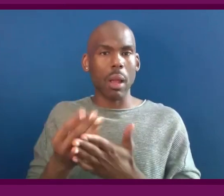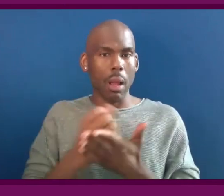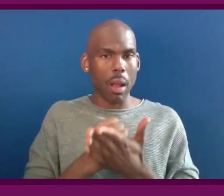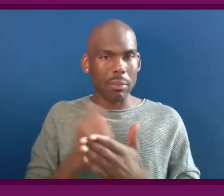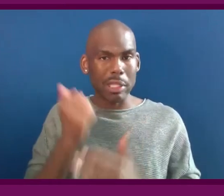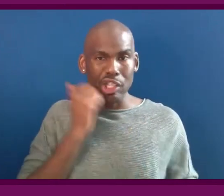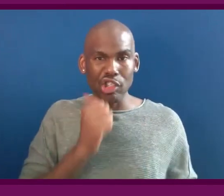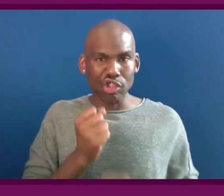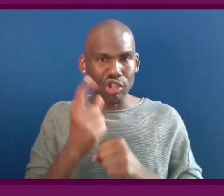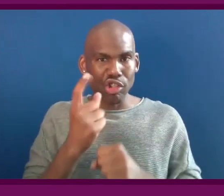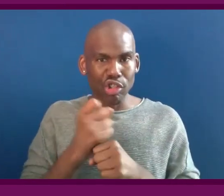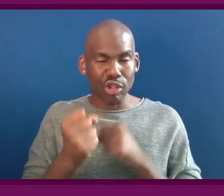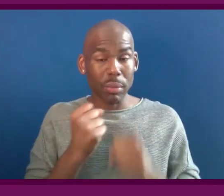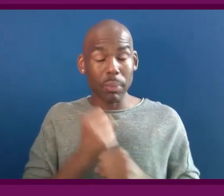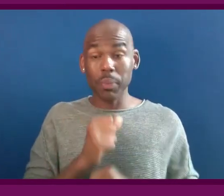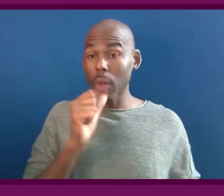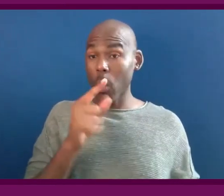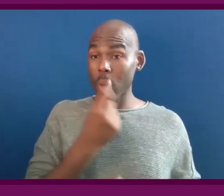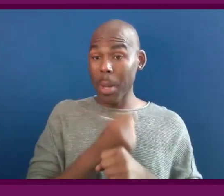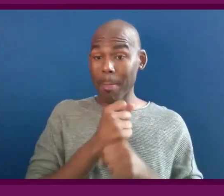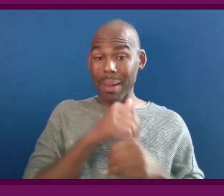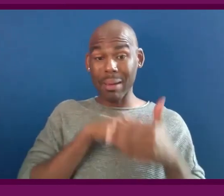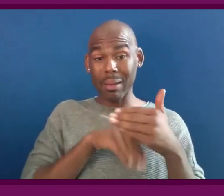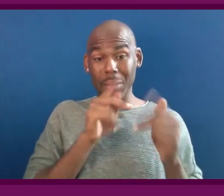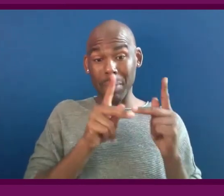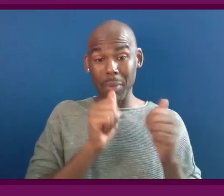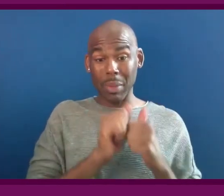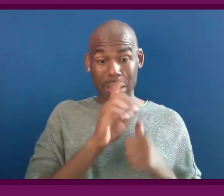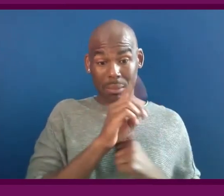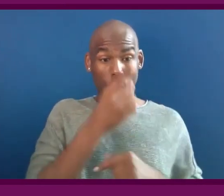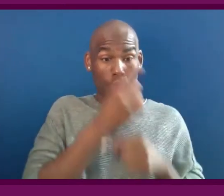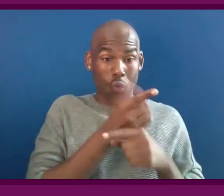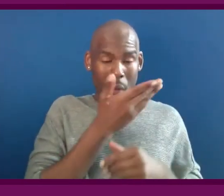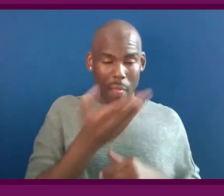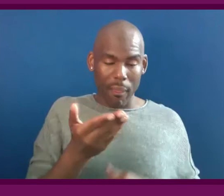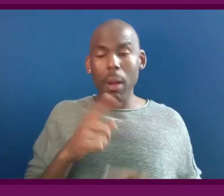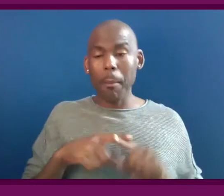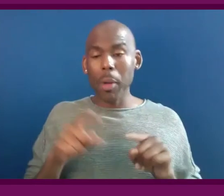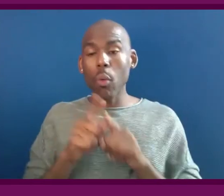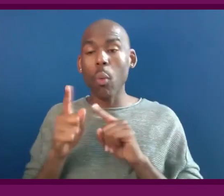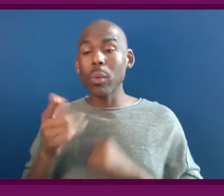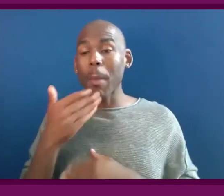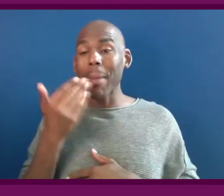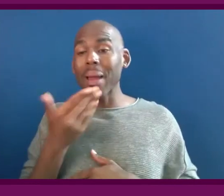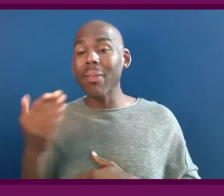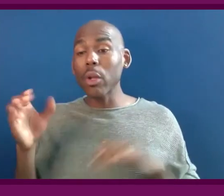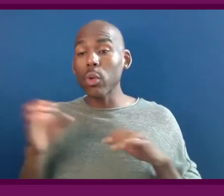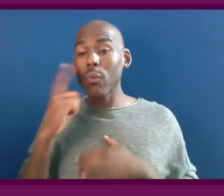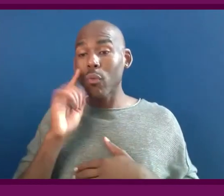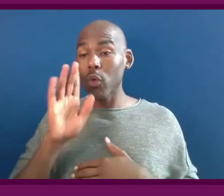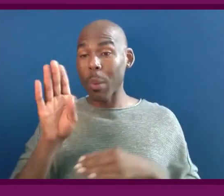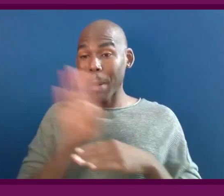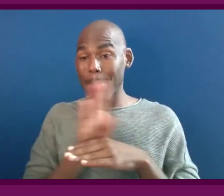Not only is making your products accessible for people with disabilities the right thing to do, it's also the best thing to do for your business.